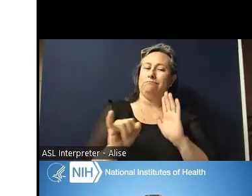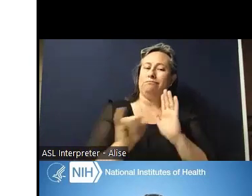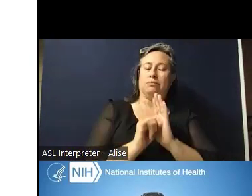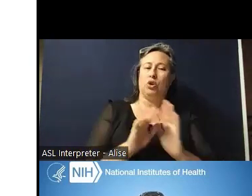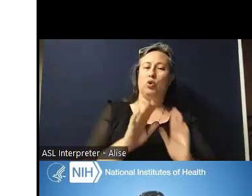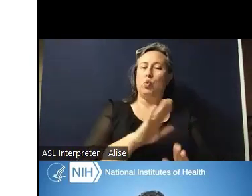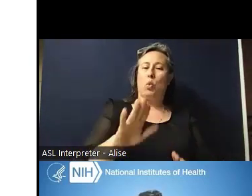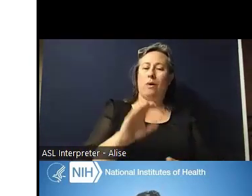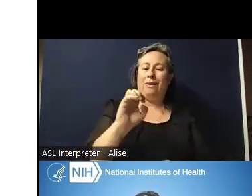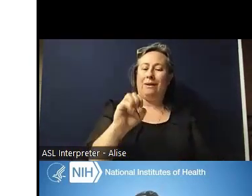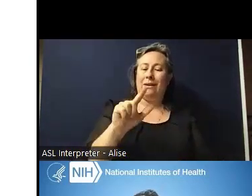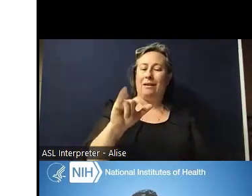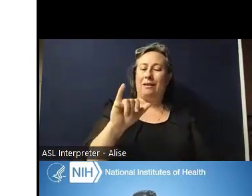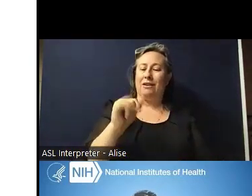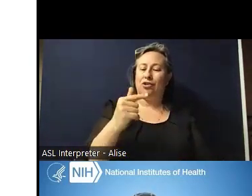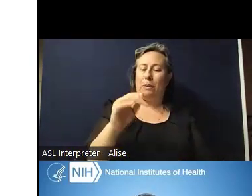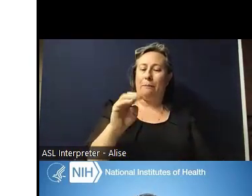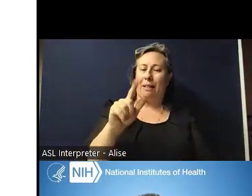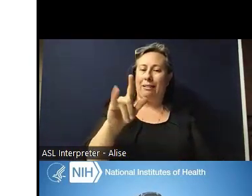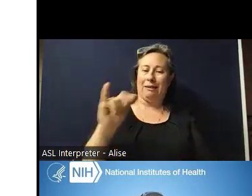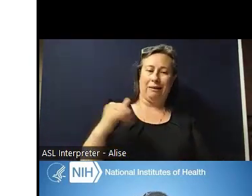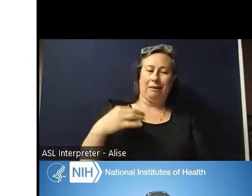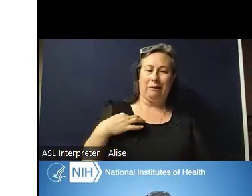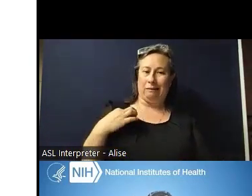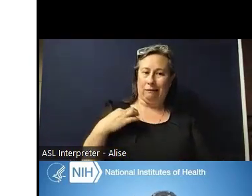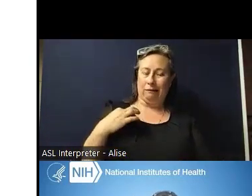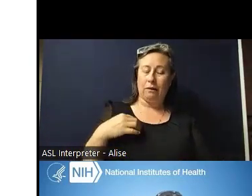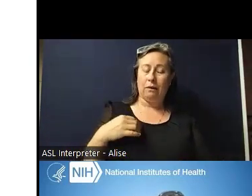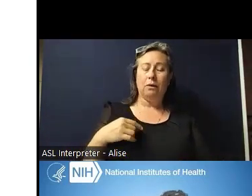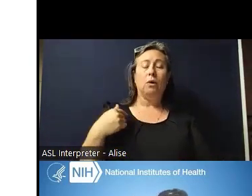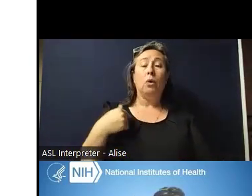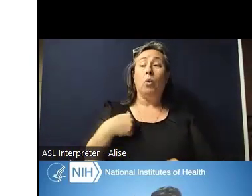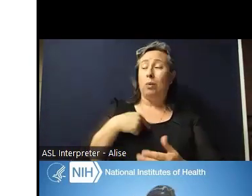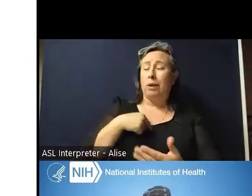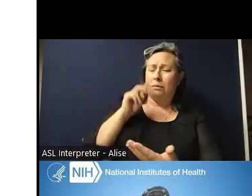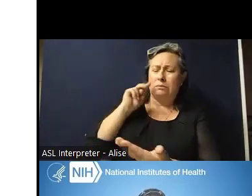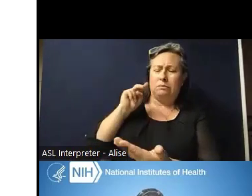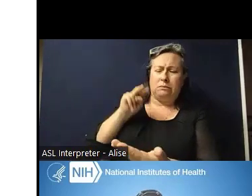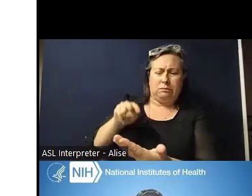and where we would identify whether or not a foreign institution may or not be eligible